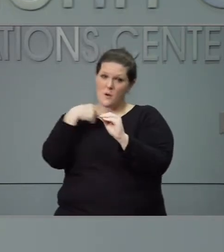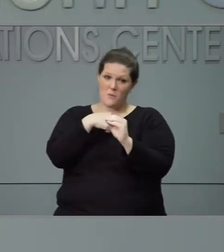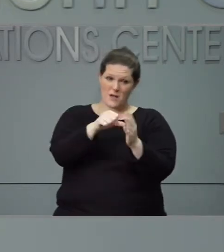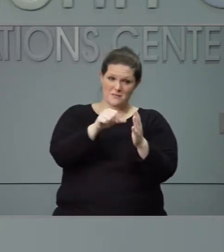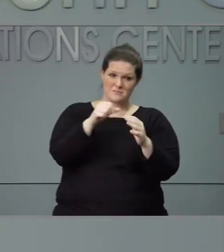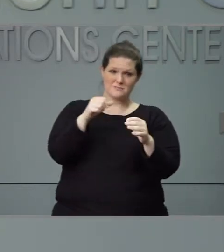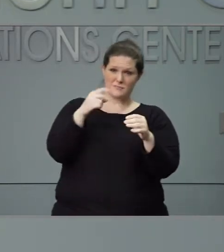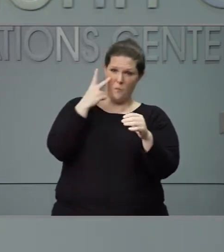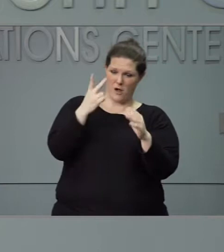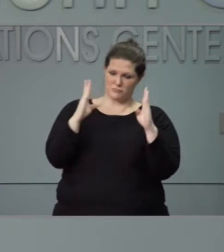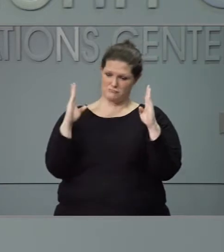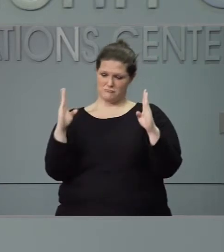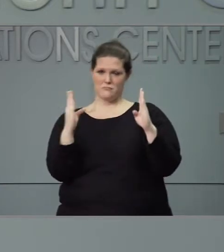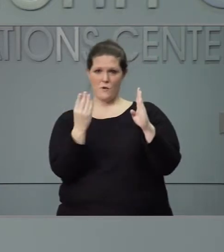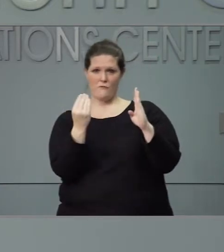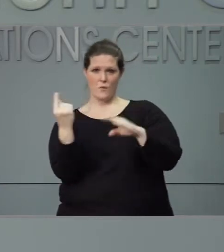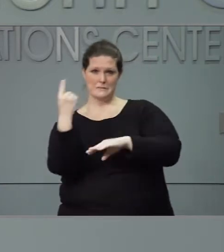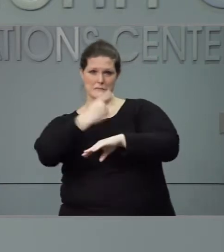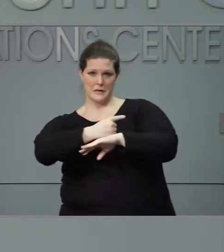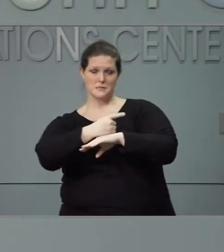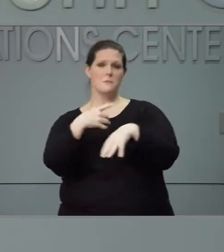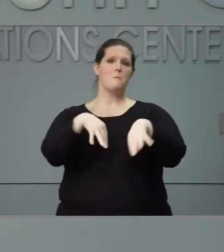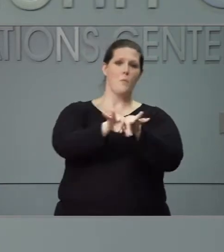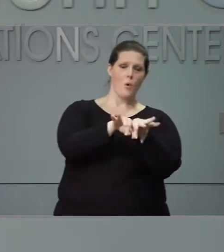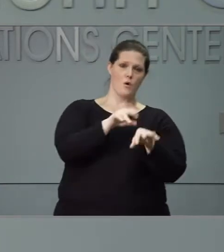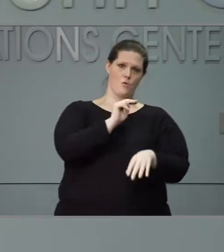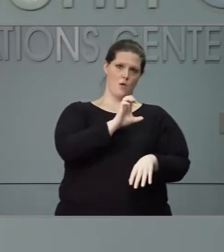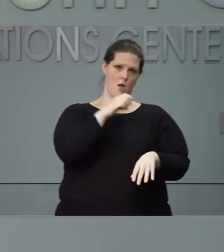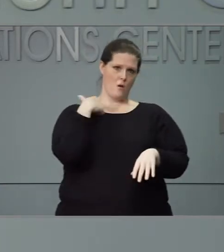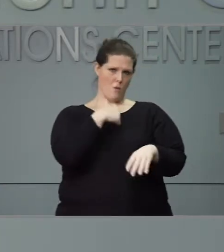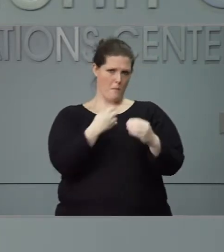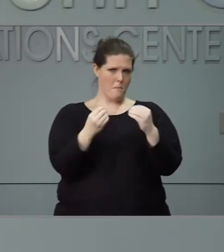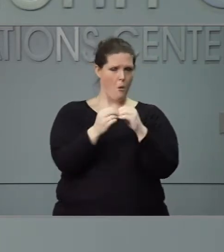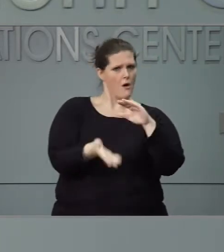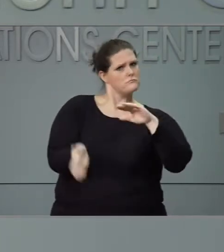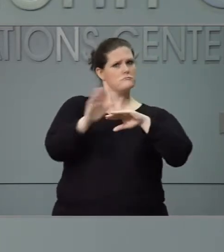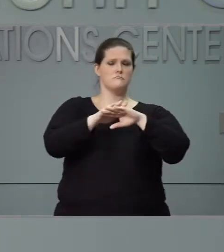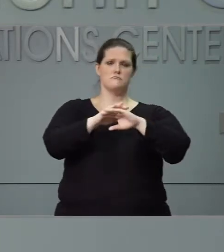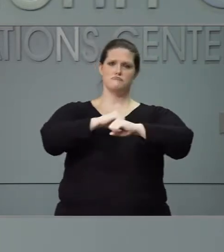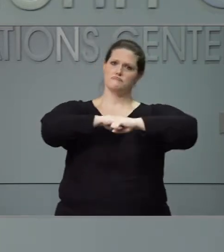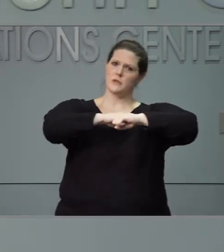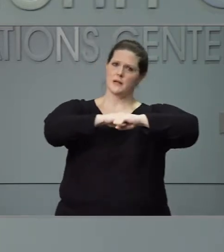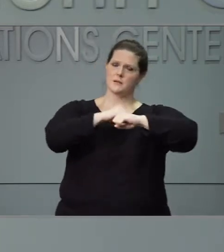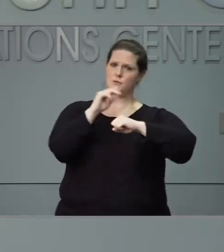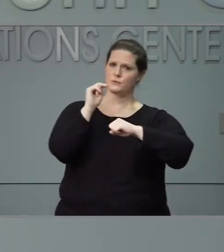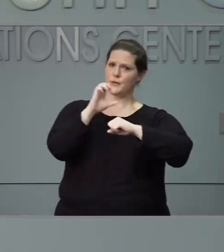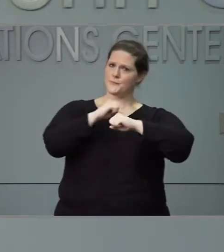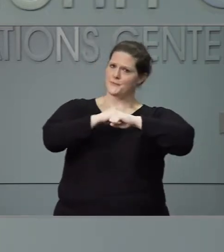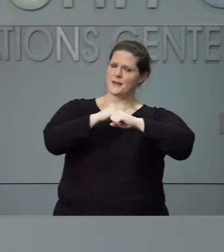ESTUDIO, PARA GARANTIZAR LA SEGURIDAD CONTRA EL COVID 19.